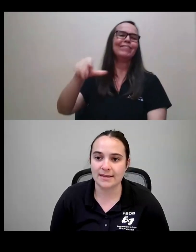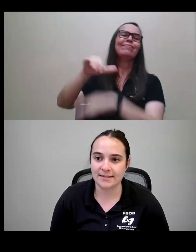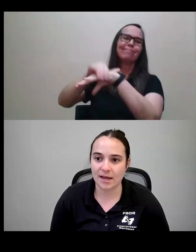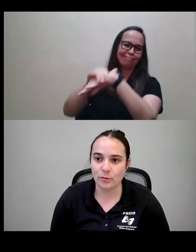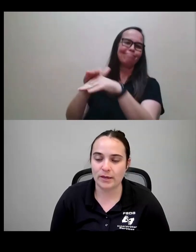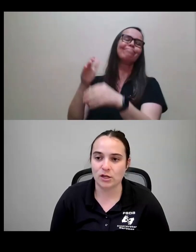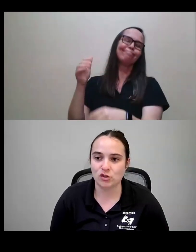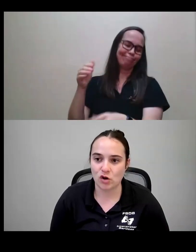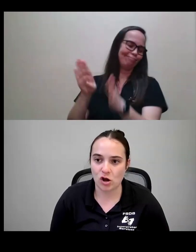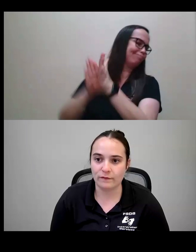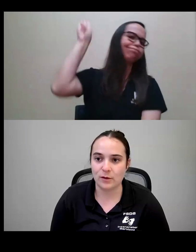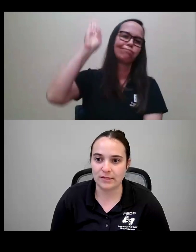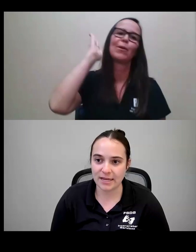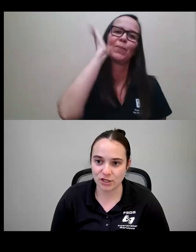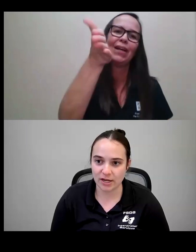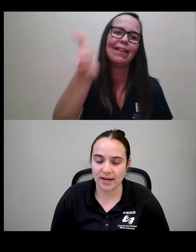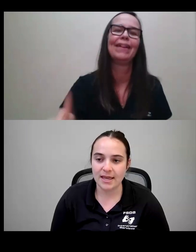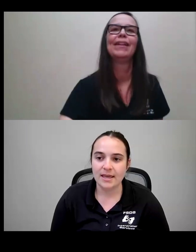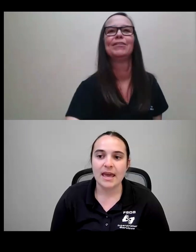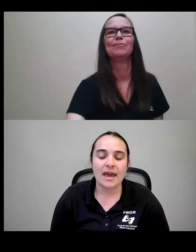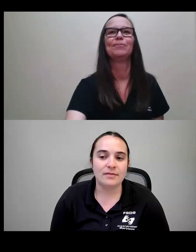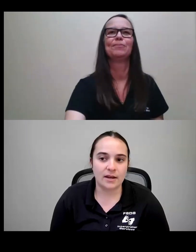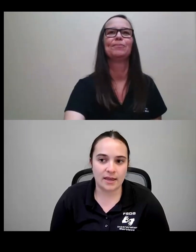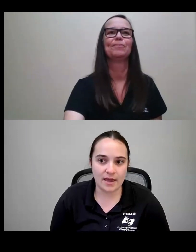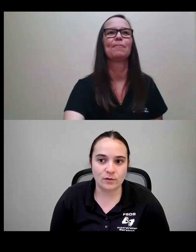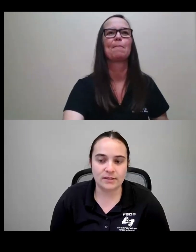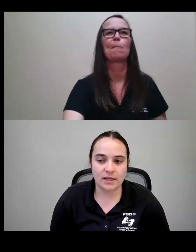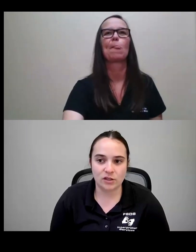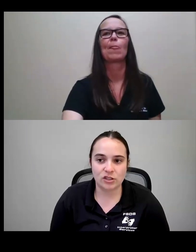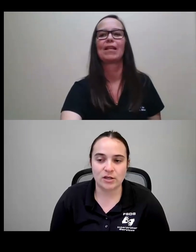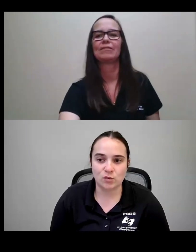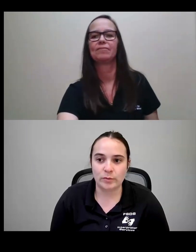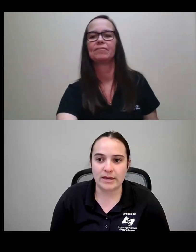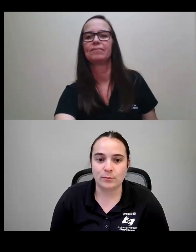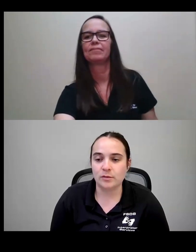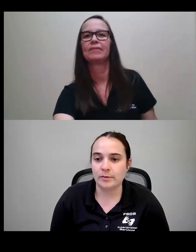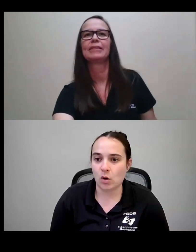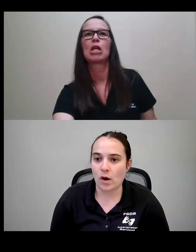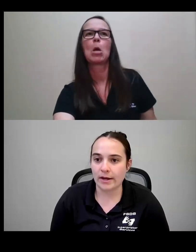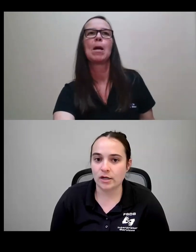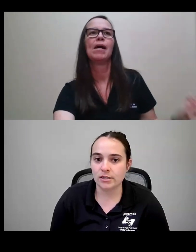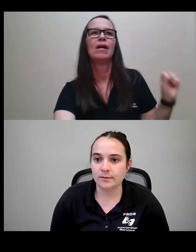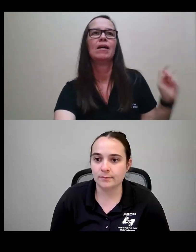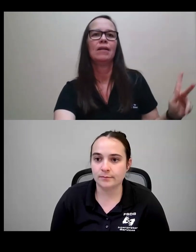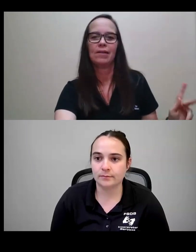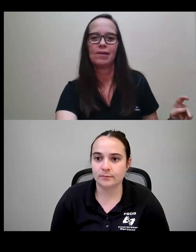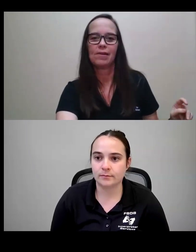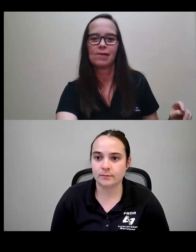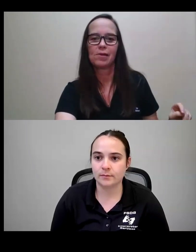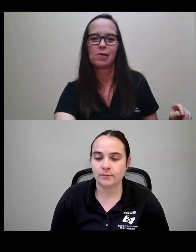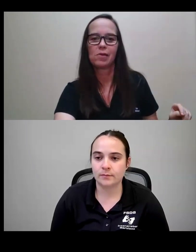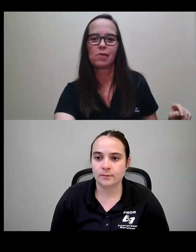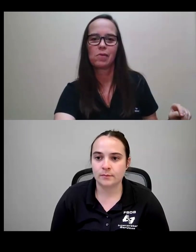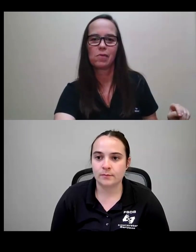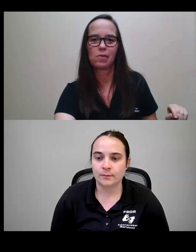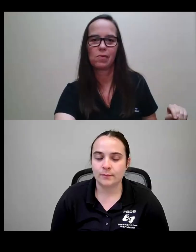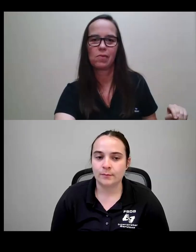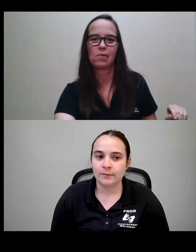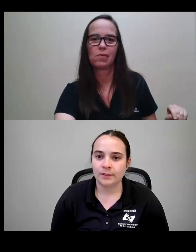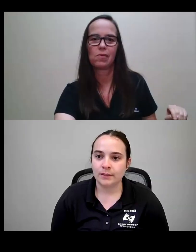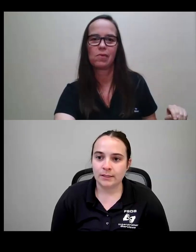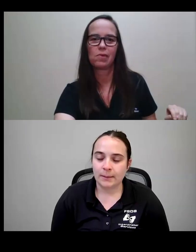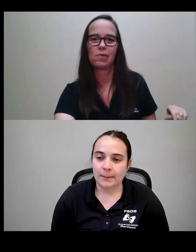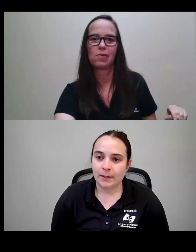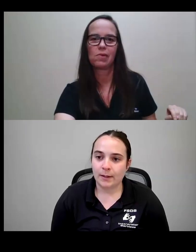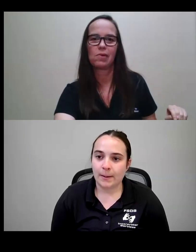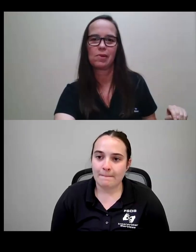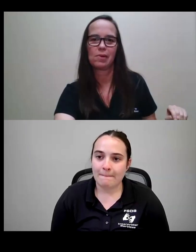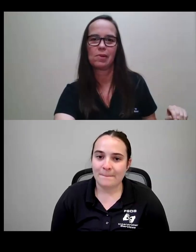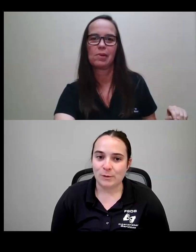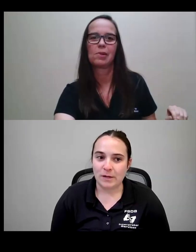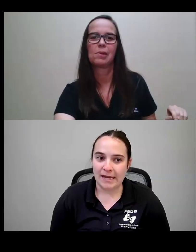of ASL being a strong foundation and then again those English skills will be able to be acquired.